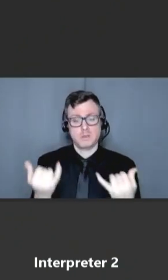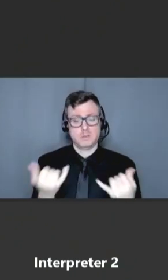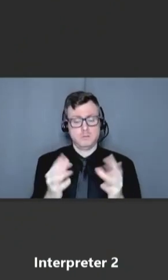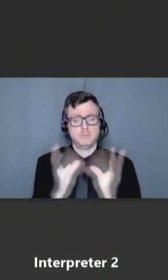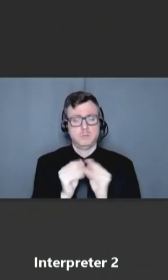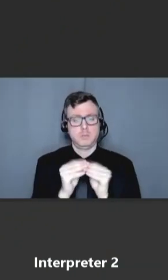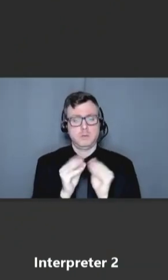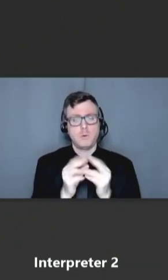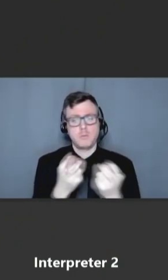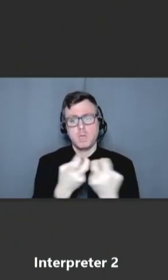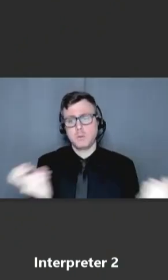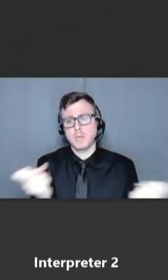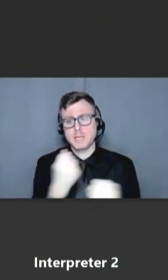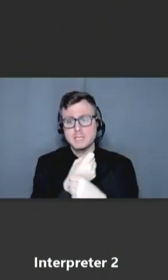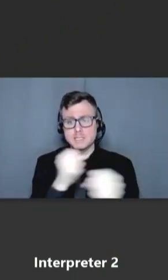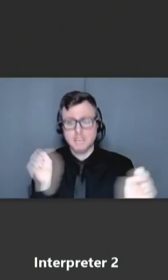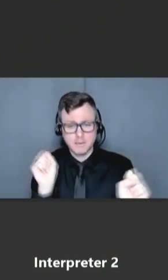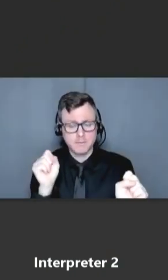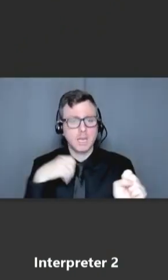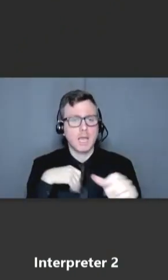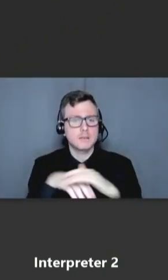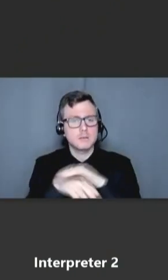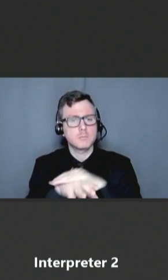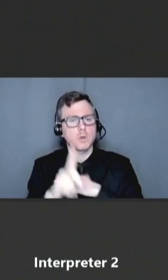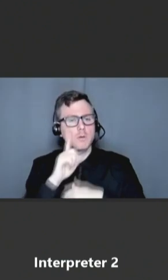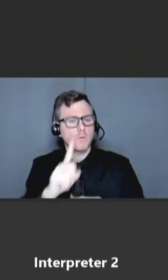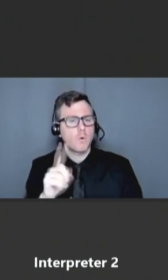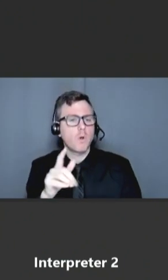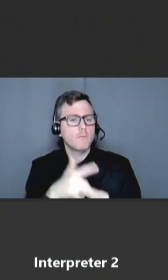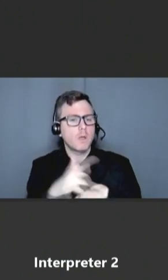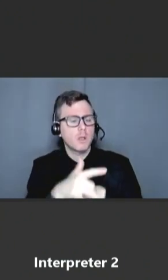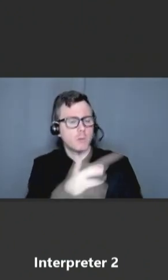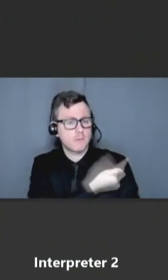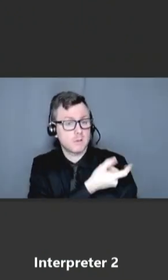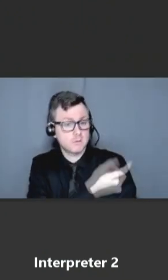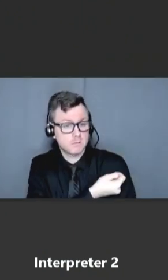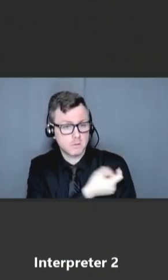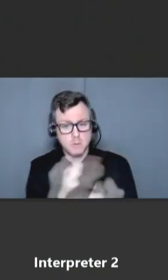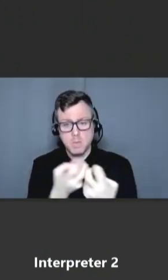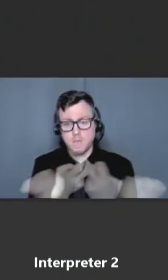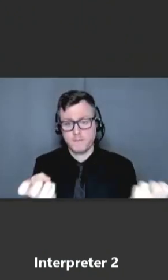and accessibility of available vaccines. First, we'll have a panel on vaccine acceptance within